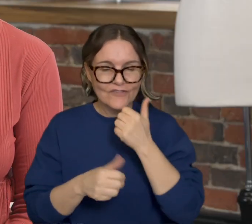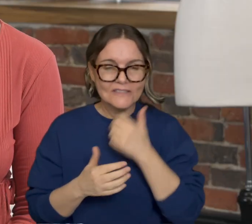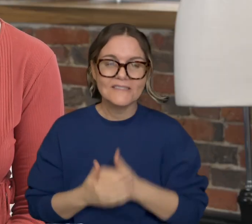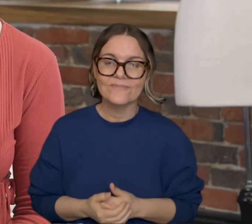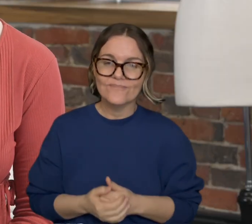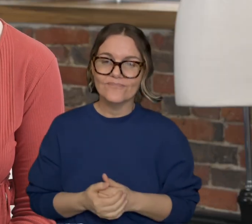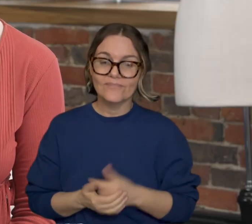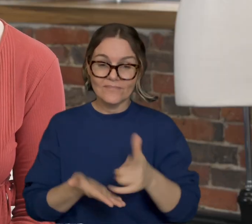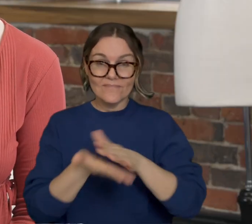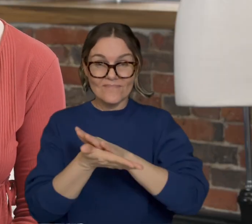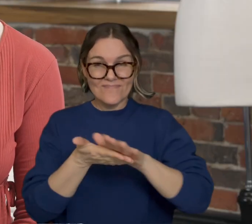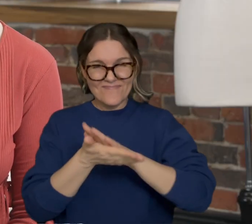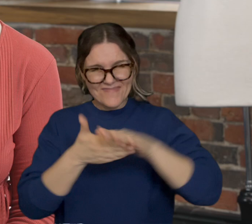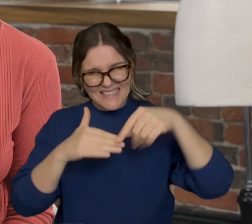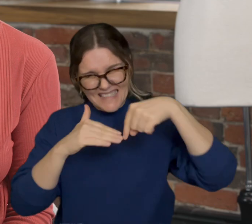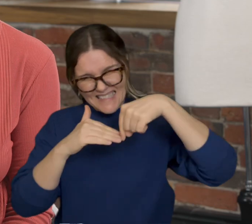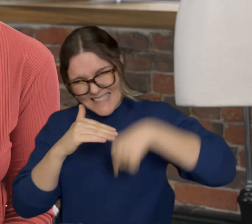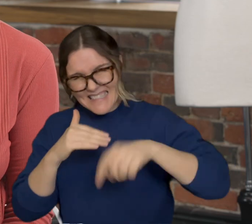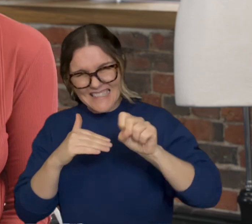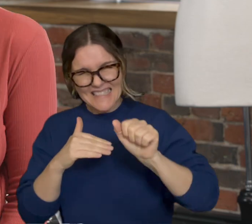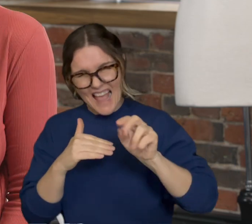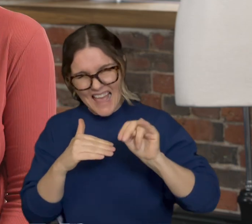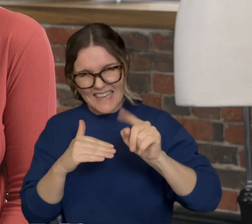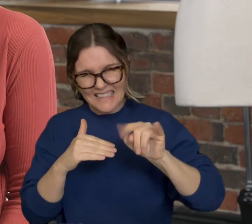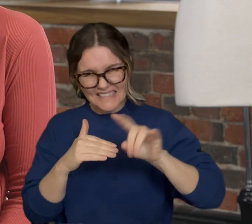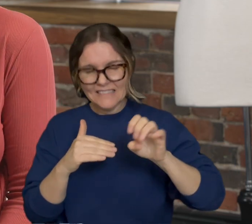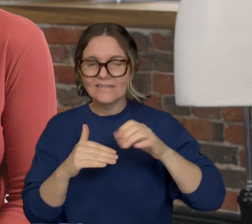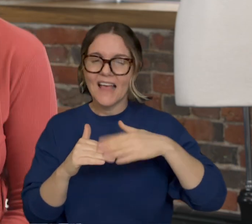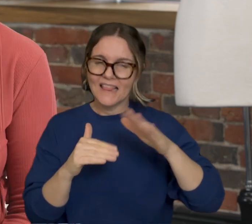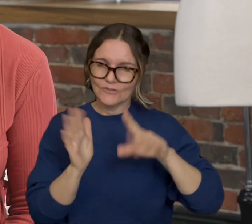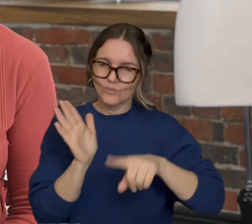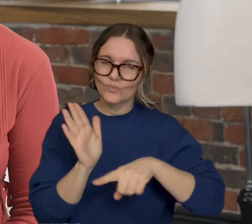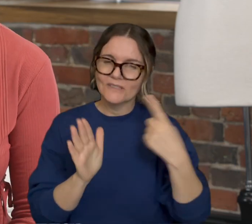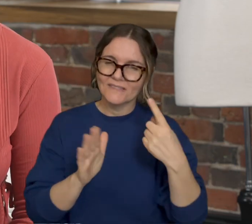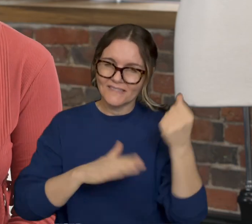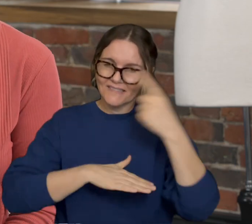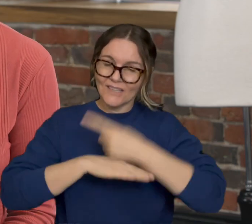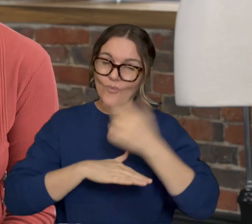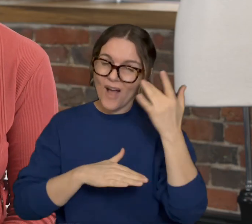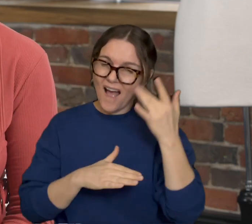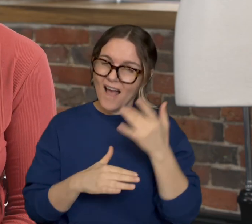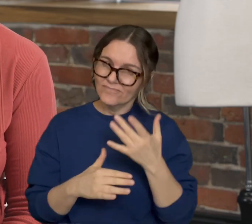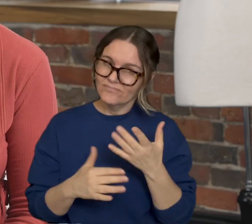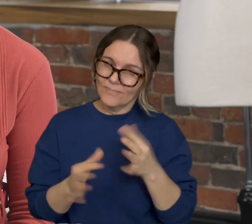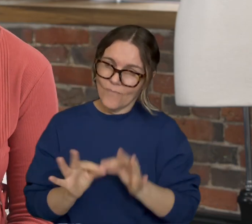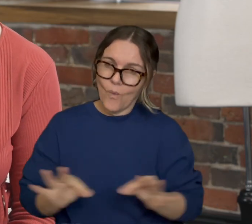the recommendation for sanitizing is once a day at least based on your preferences morning afternoon